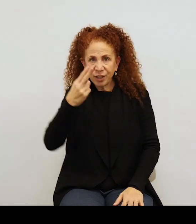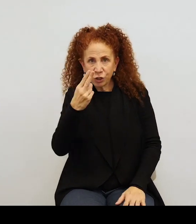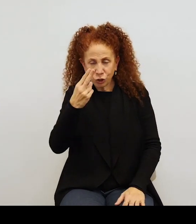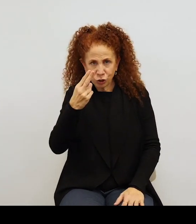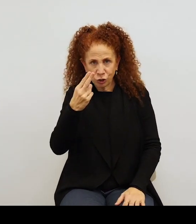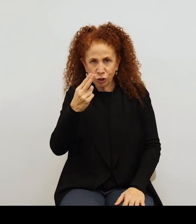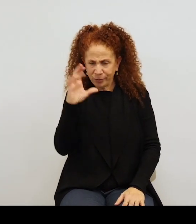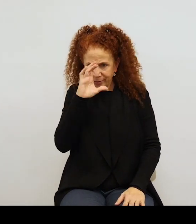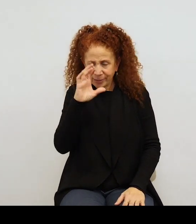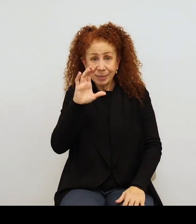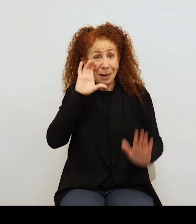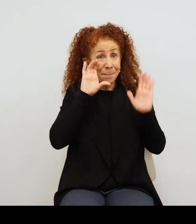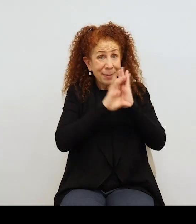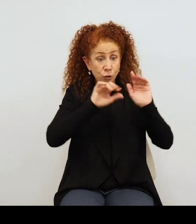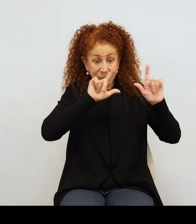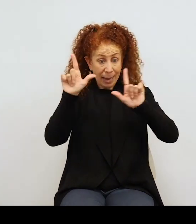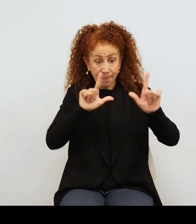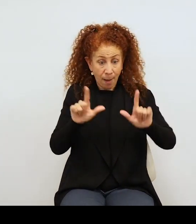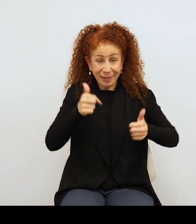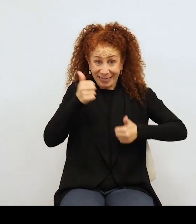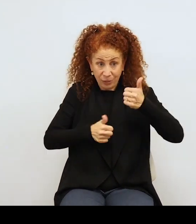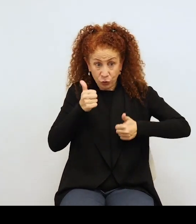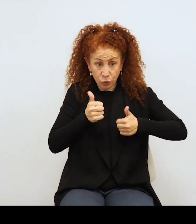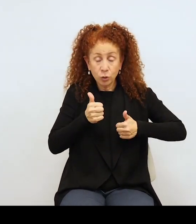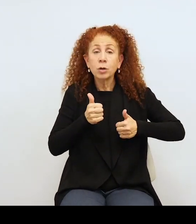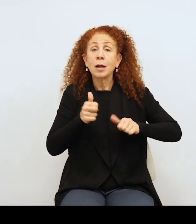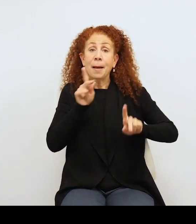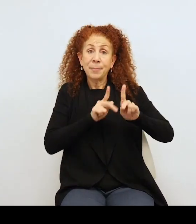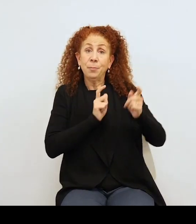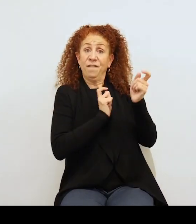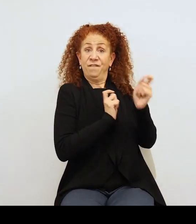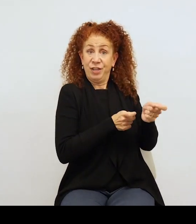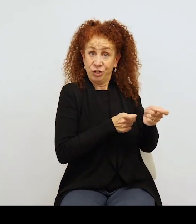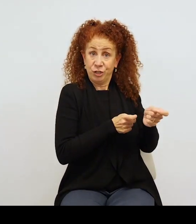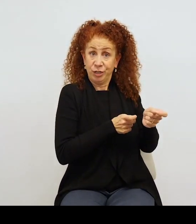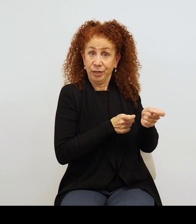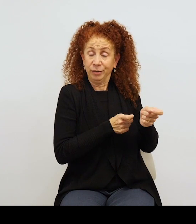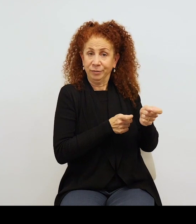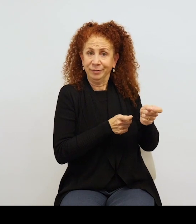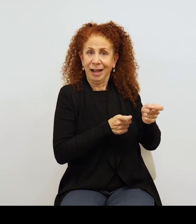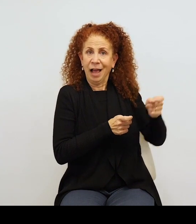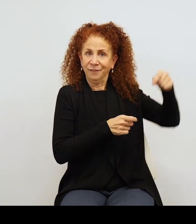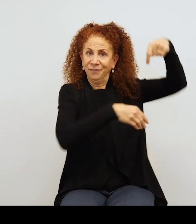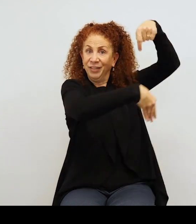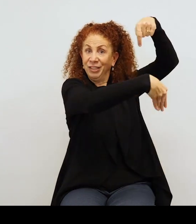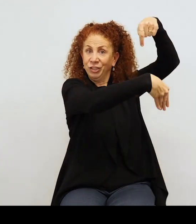And what came up is either people fishing and showing the pictures of the fish they caught or plates